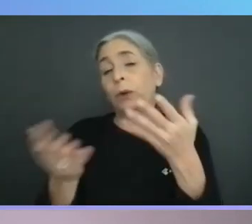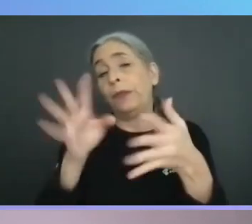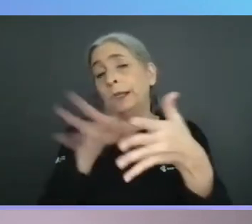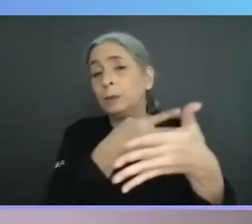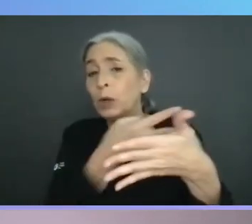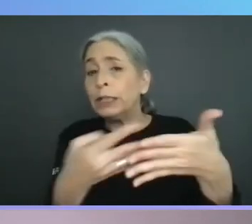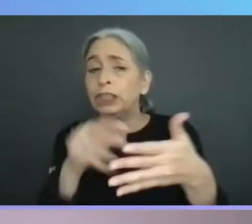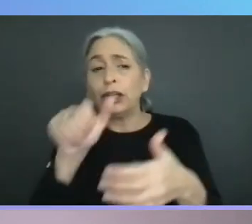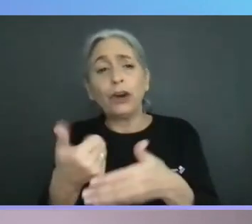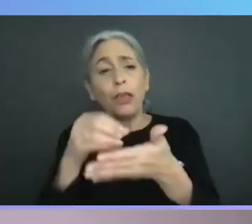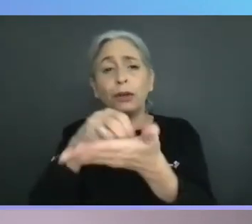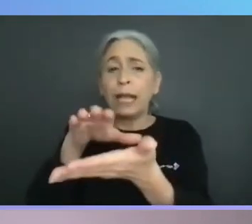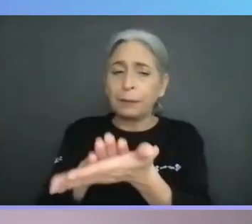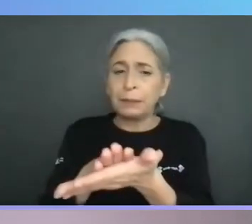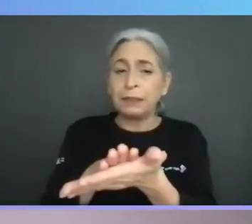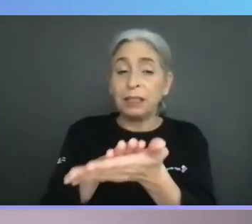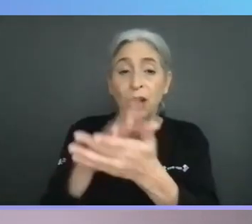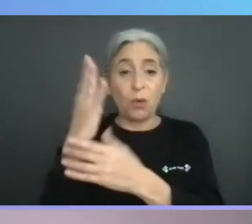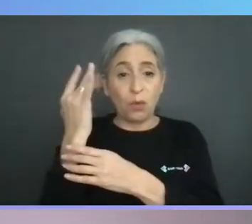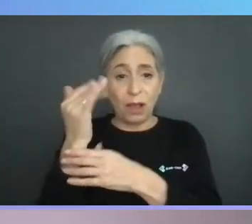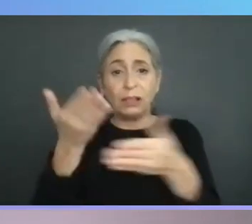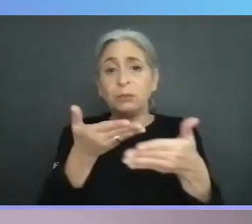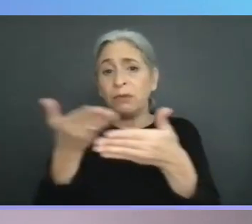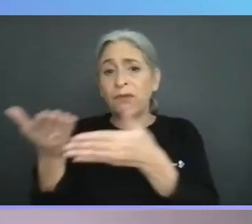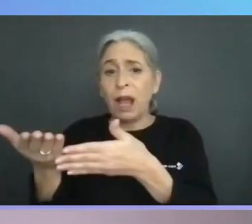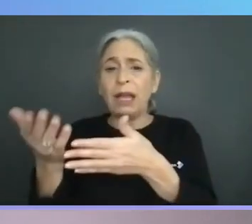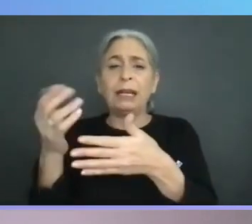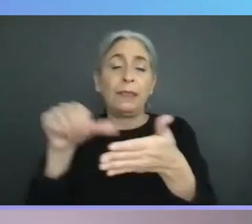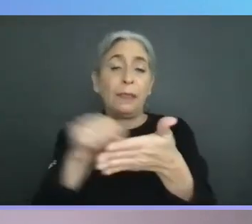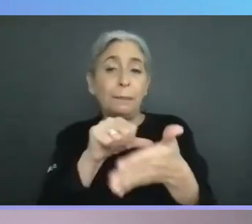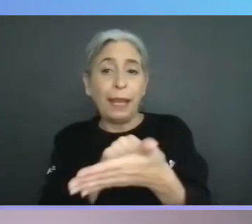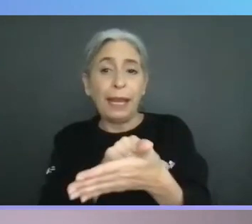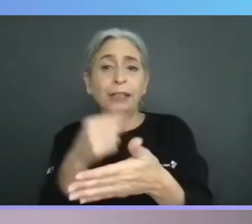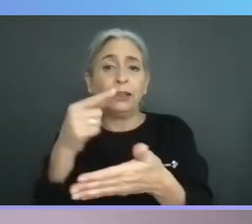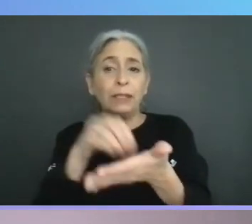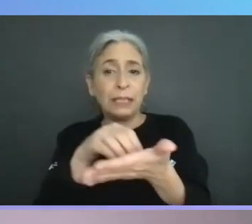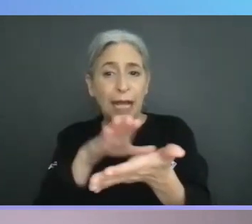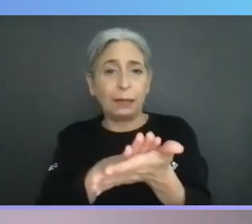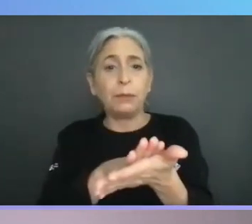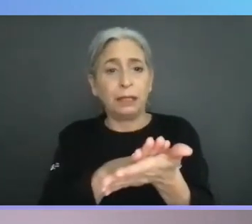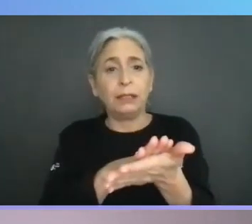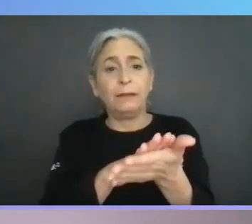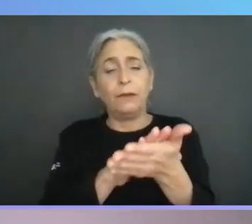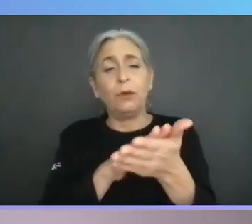and it's provided on the same page screen or document as the